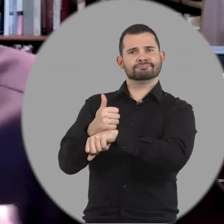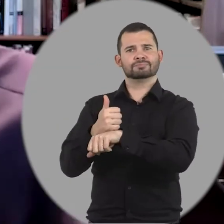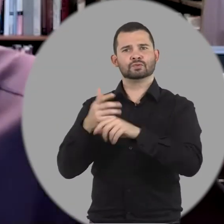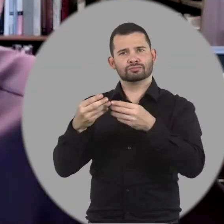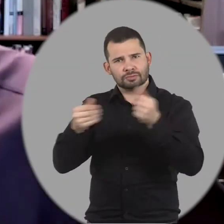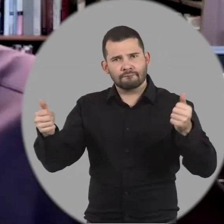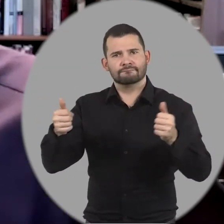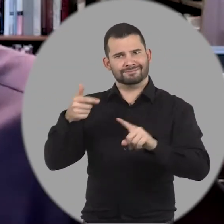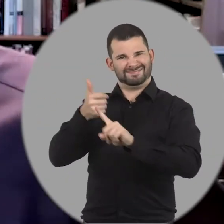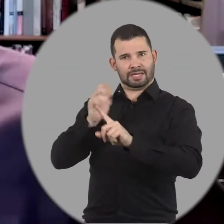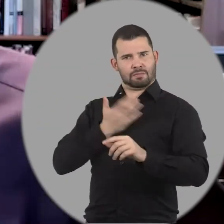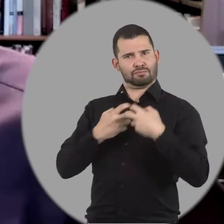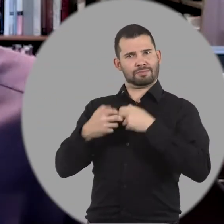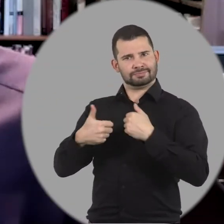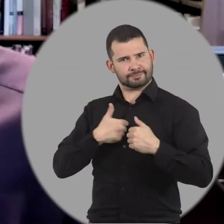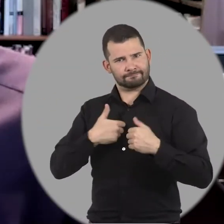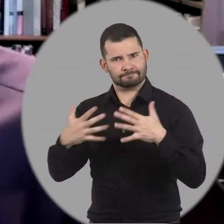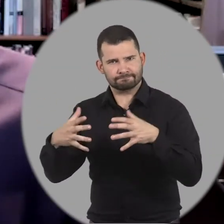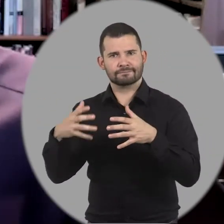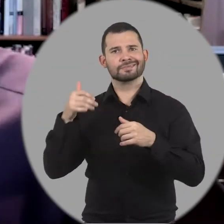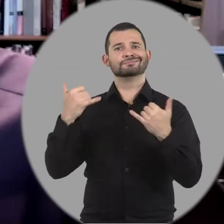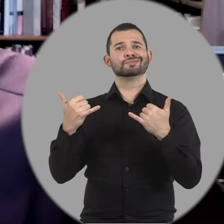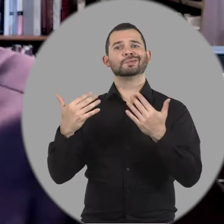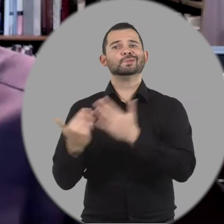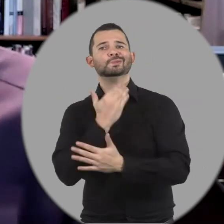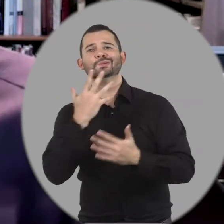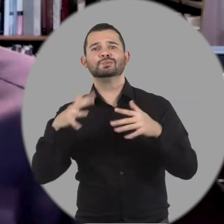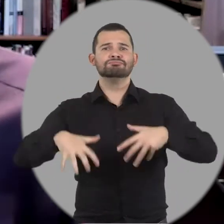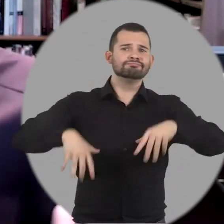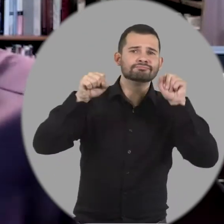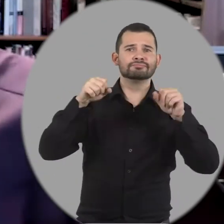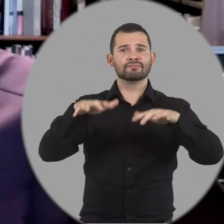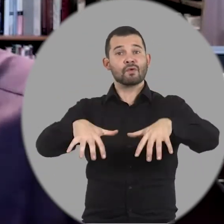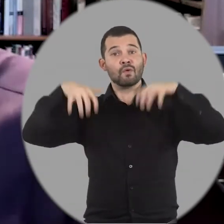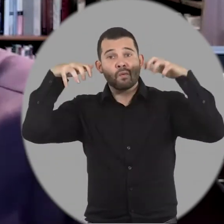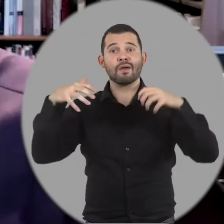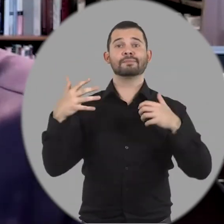longer on the margin they're being used all over Canada and in many other parts of the world.